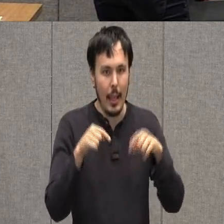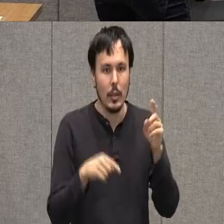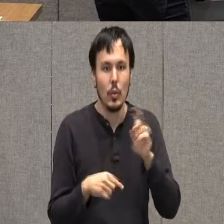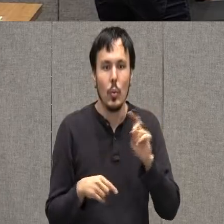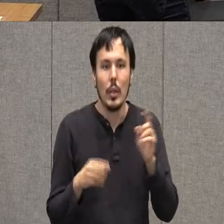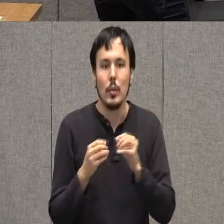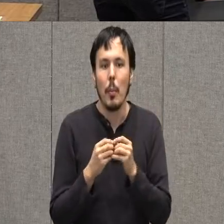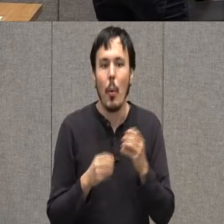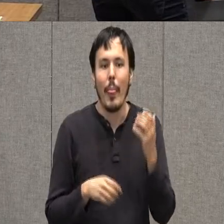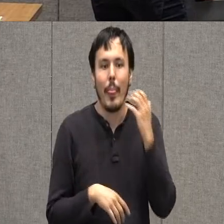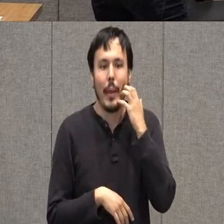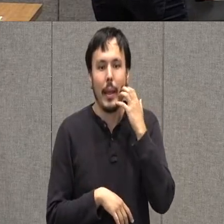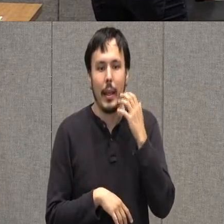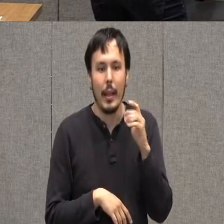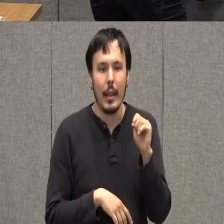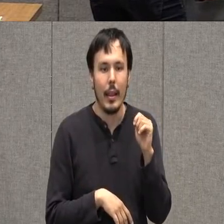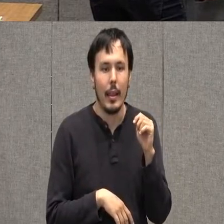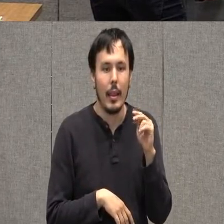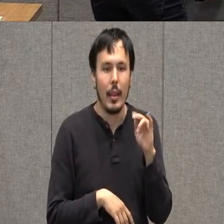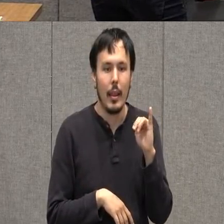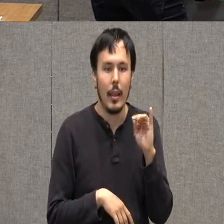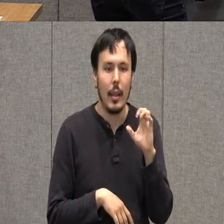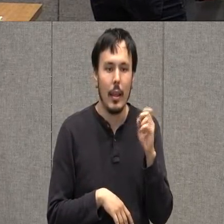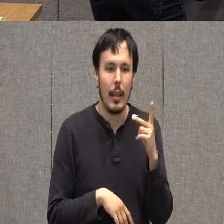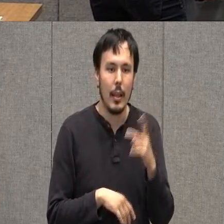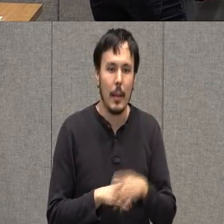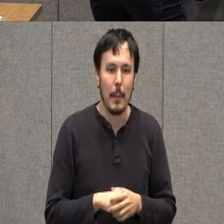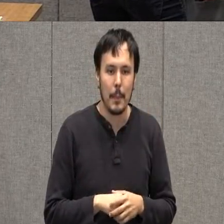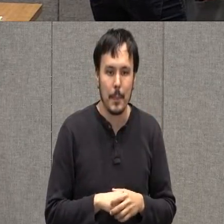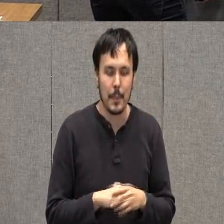I made mine like that, too. Okay, so we'll add a thicker oval over here